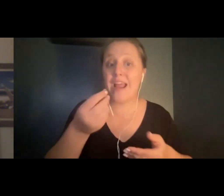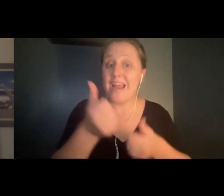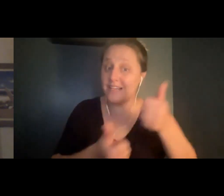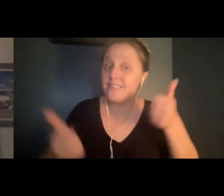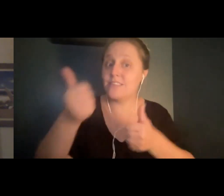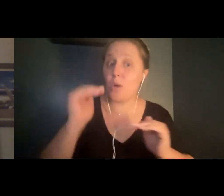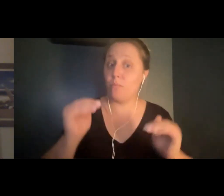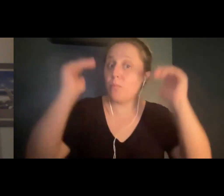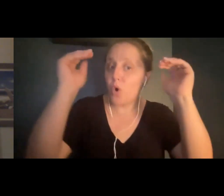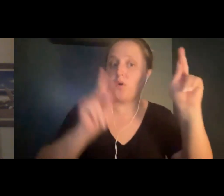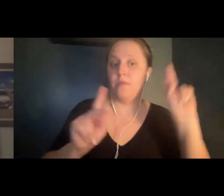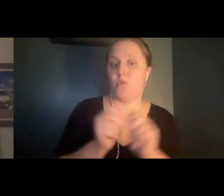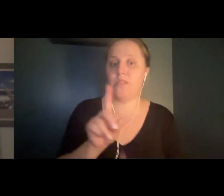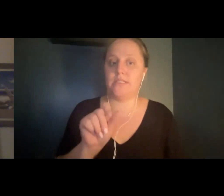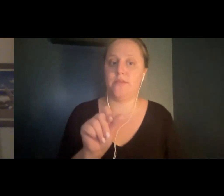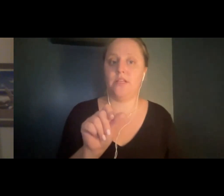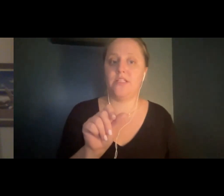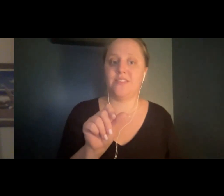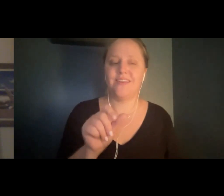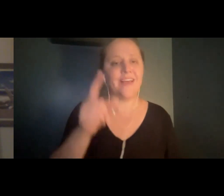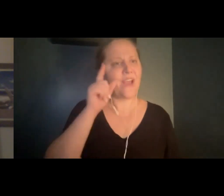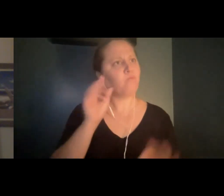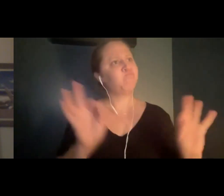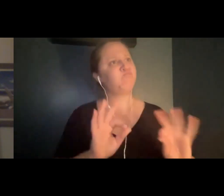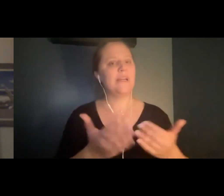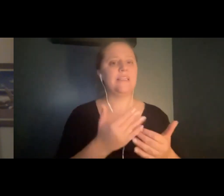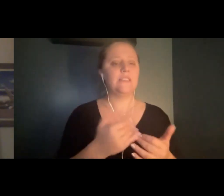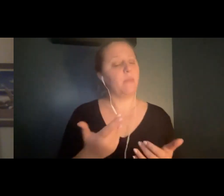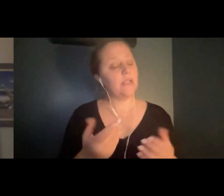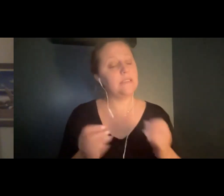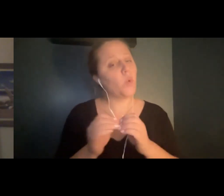I know this is an easy one but it's also more difficult, said than done. Is that